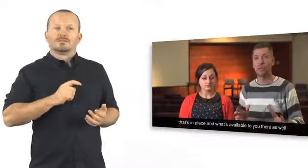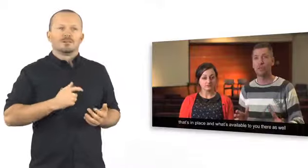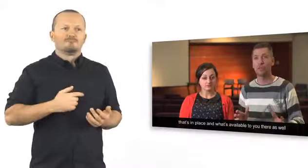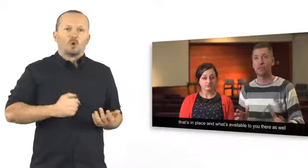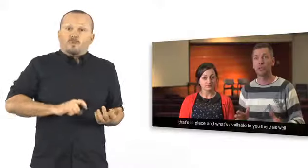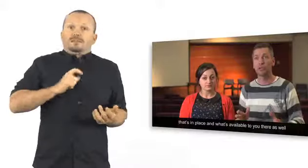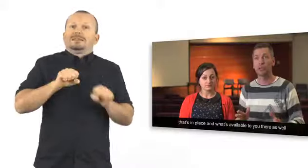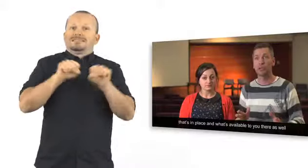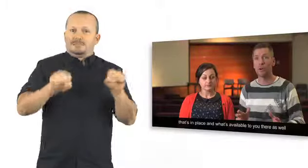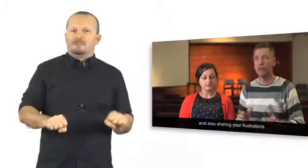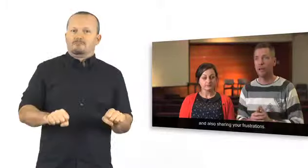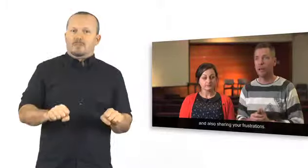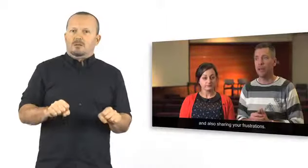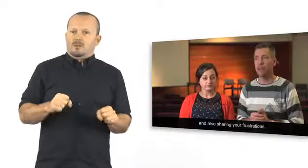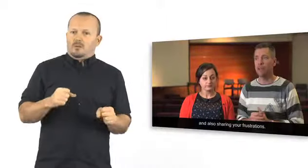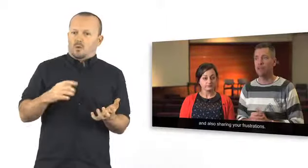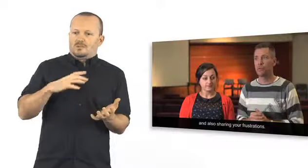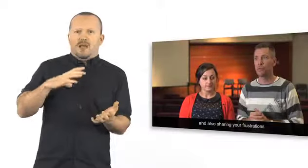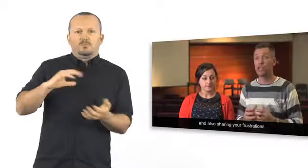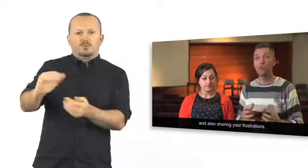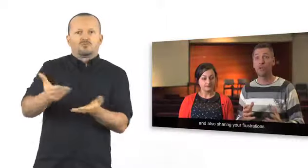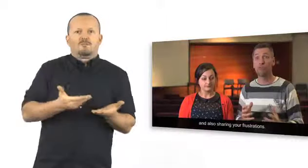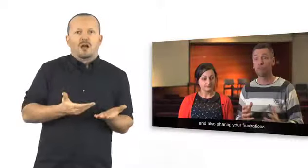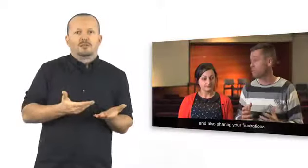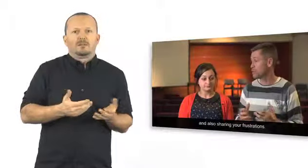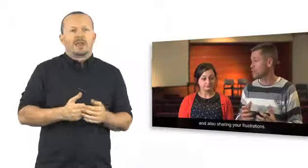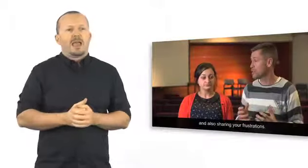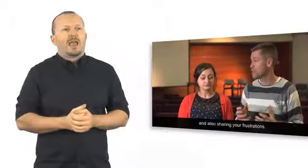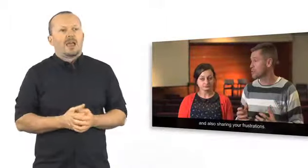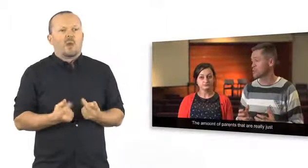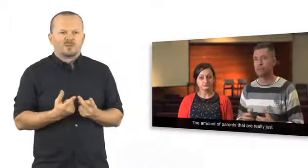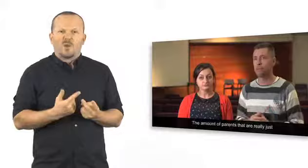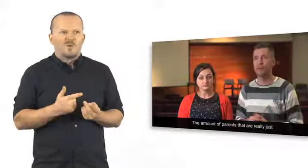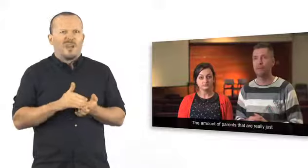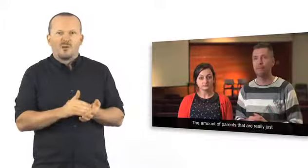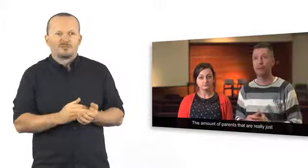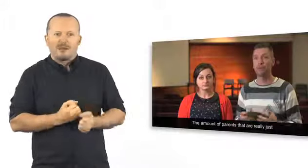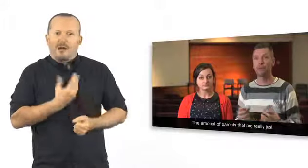available to you there as well and also just sharing your frustrations. The amount of parents